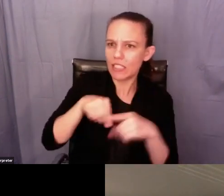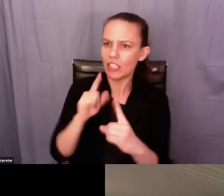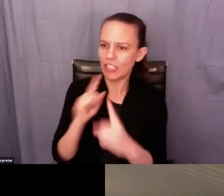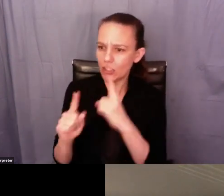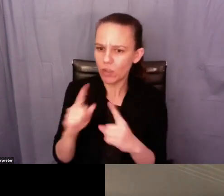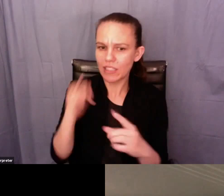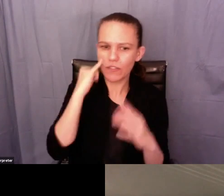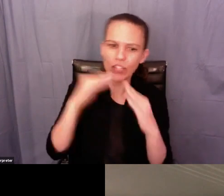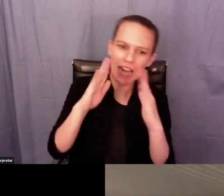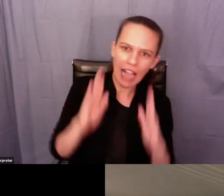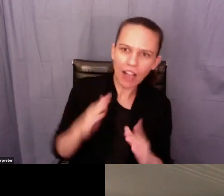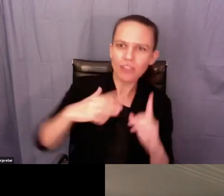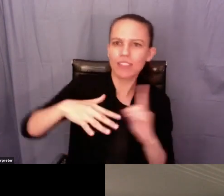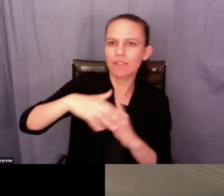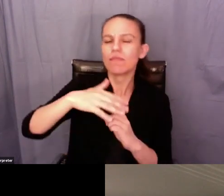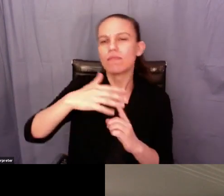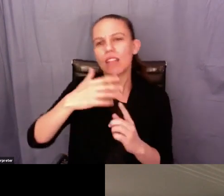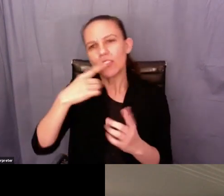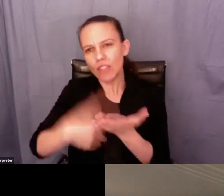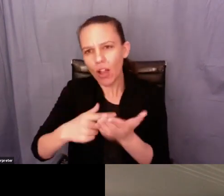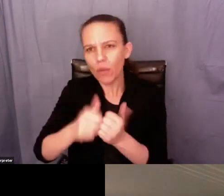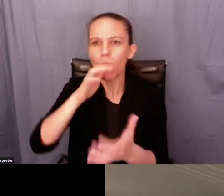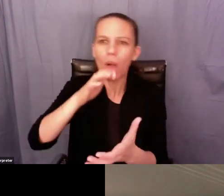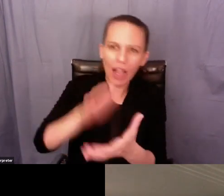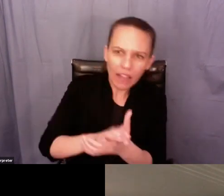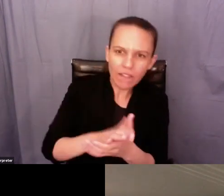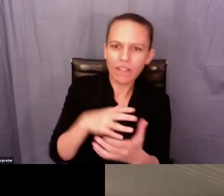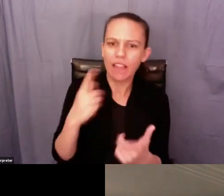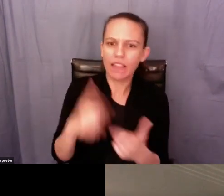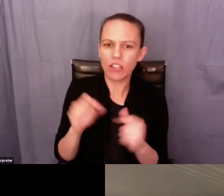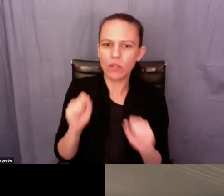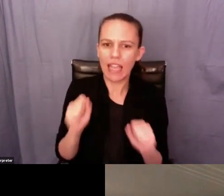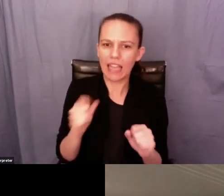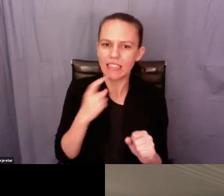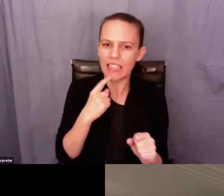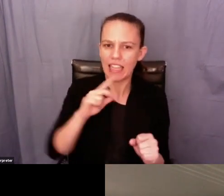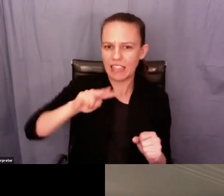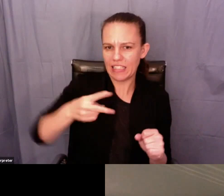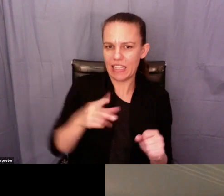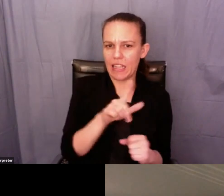wife and then most probably you will say "La lavadora se rompio" with washing machine at the beginning